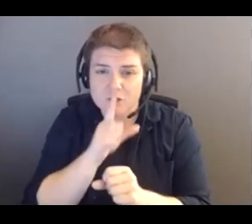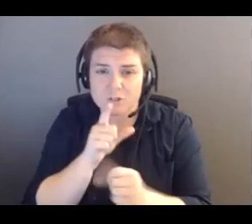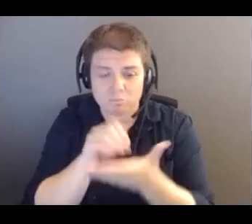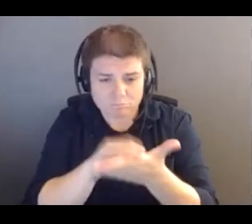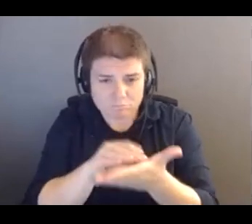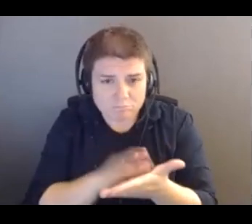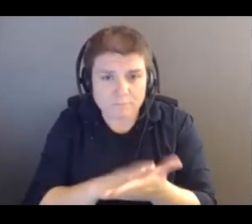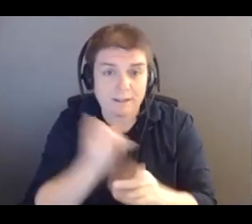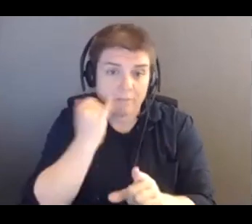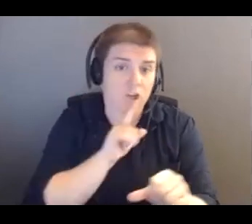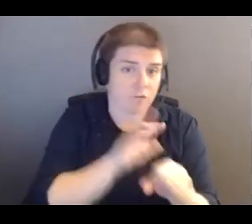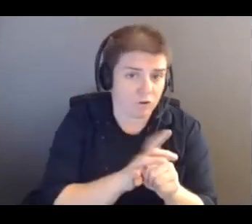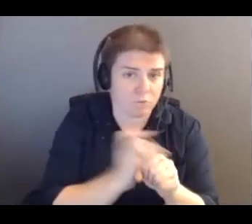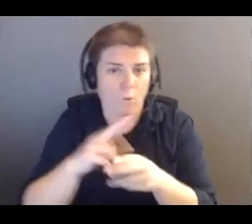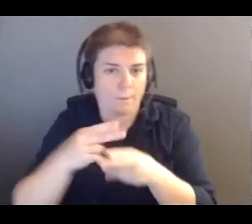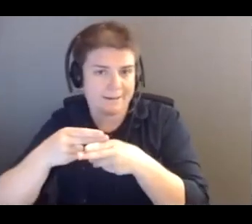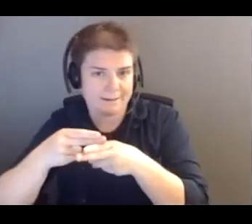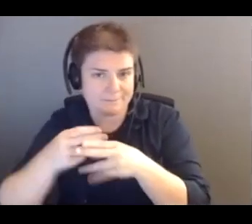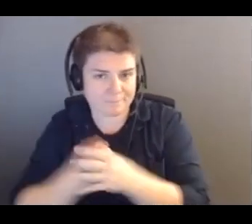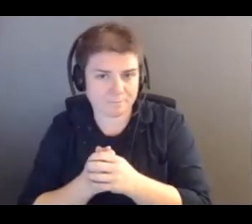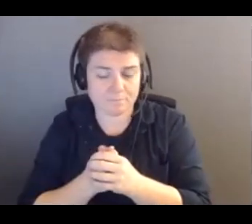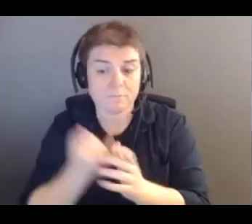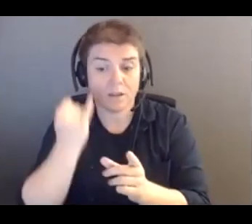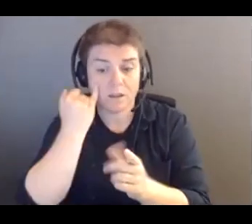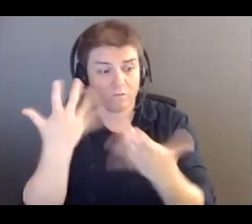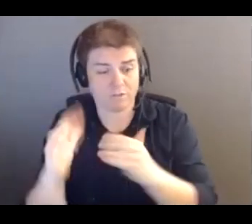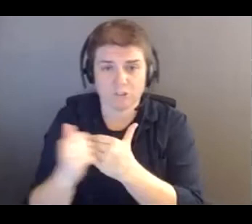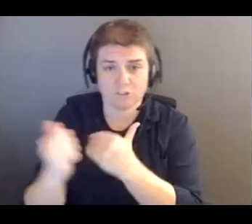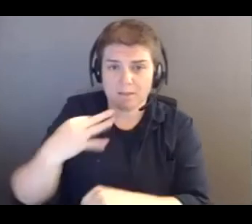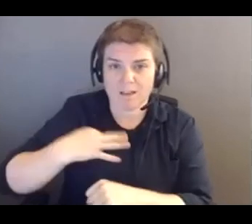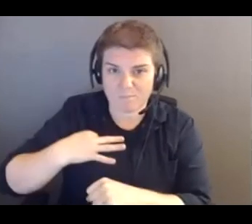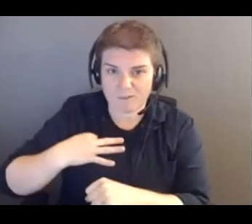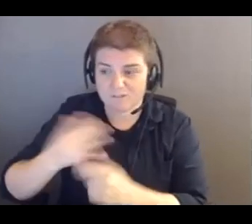necessary. If something changes after you submit your application, please let me know